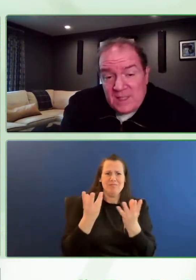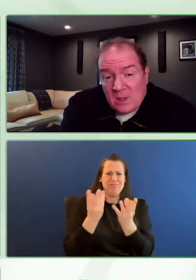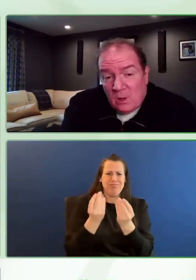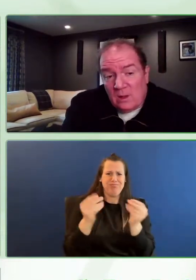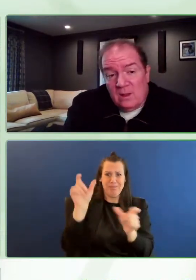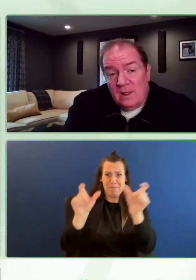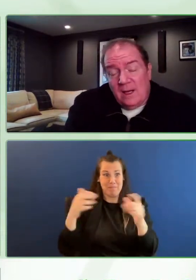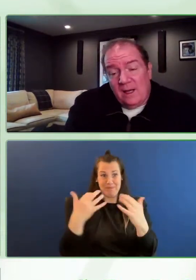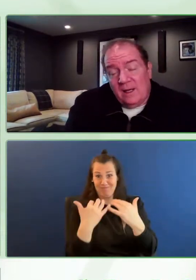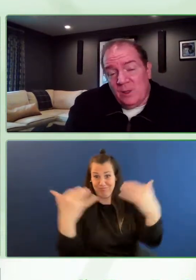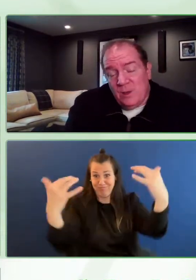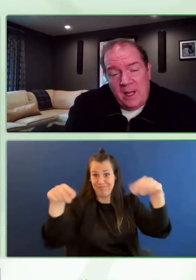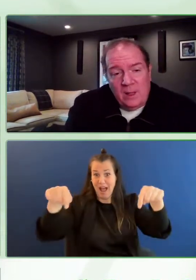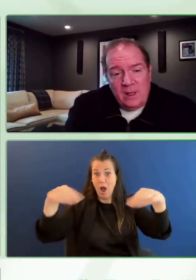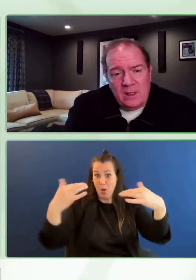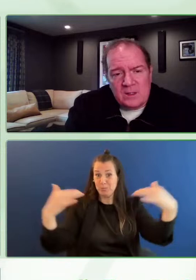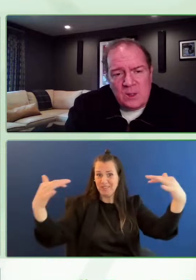physical, you name it.